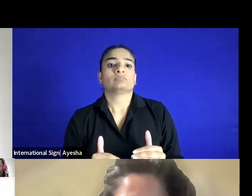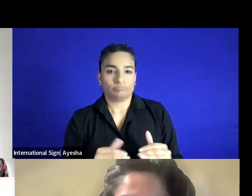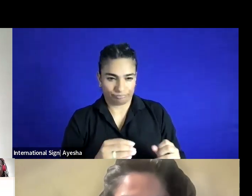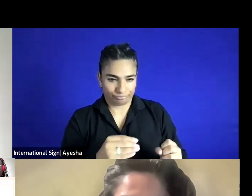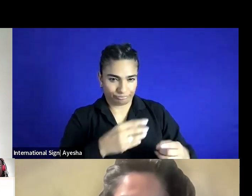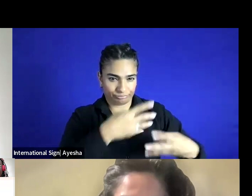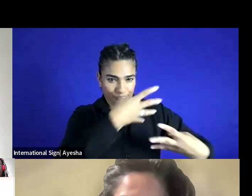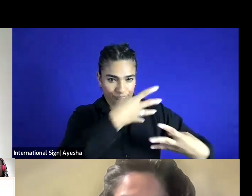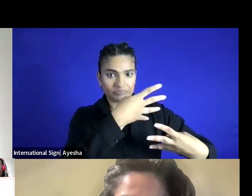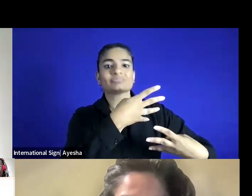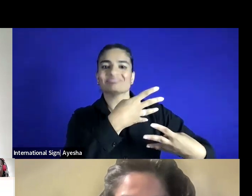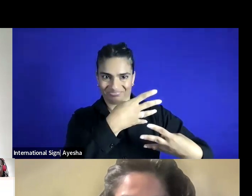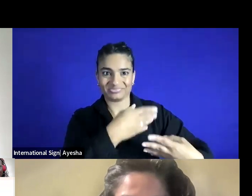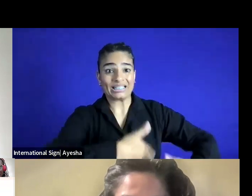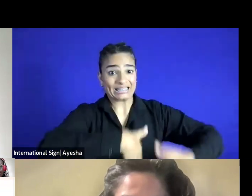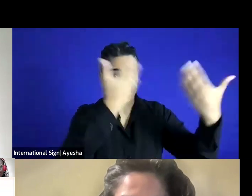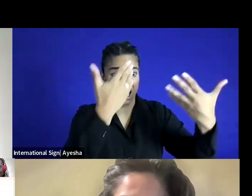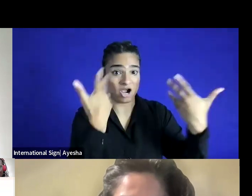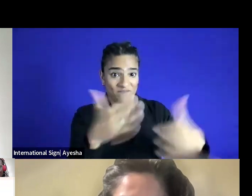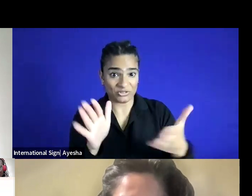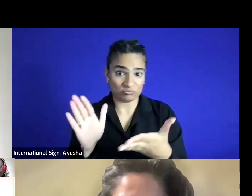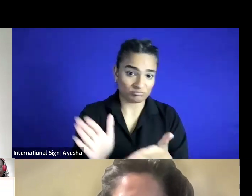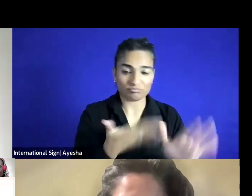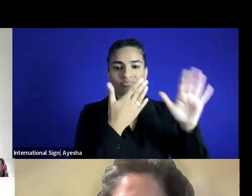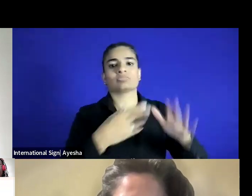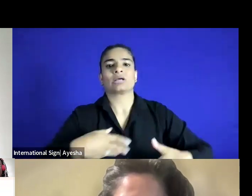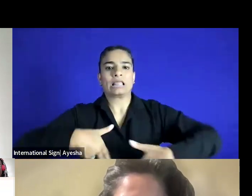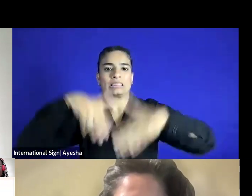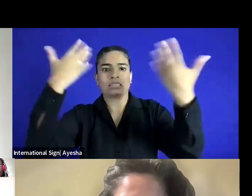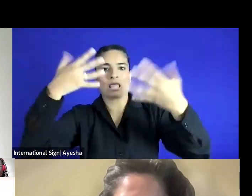And, the good thing is that how the participants are able to get this sessions